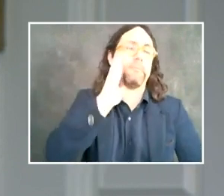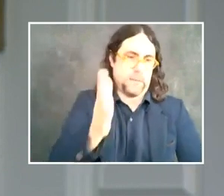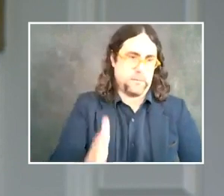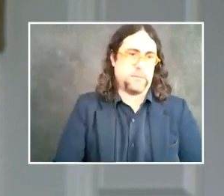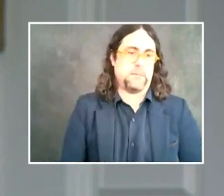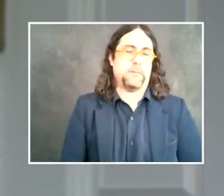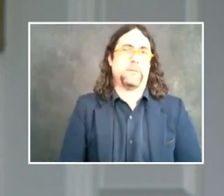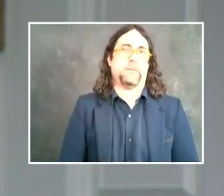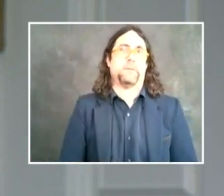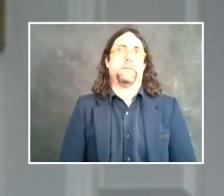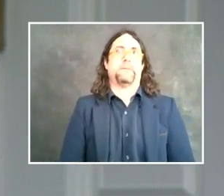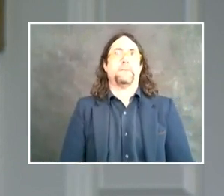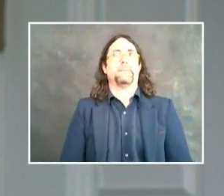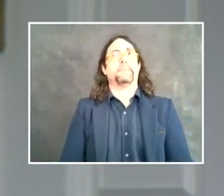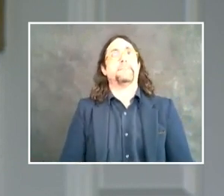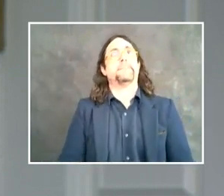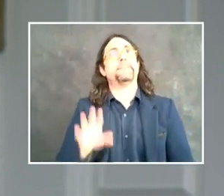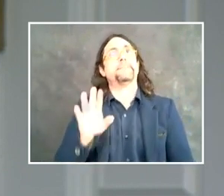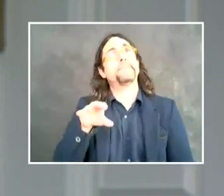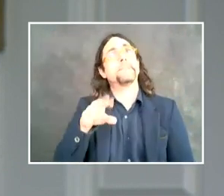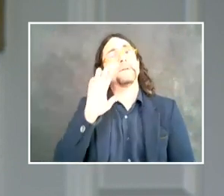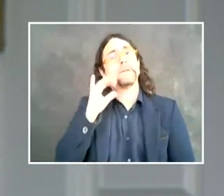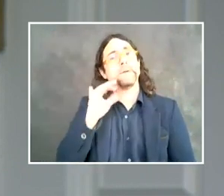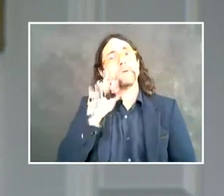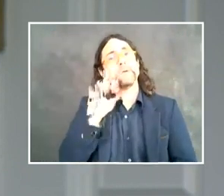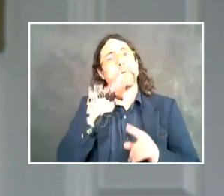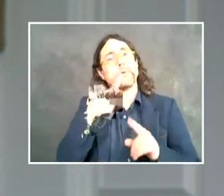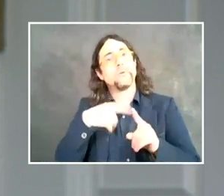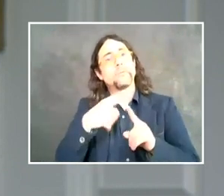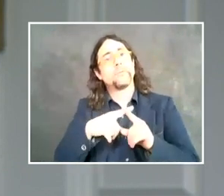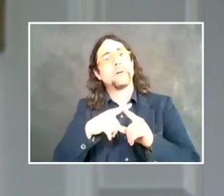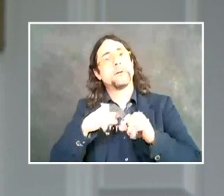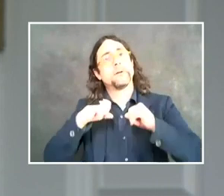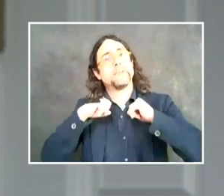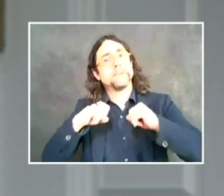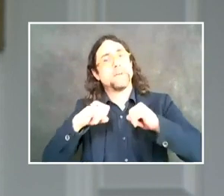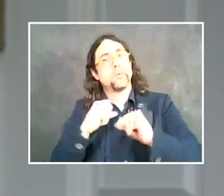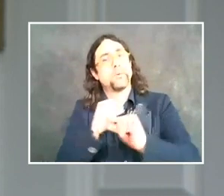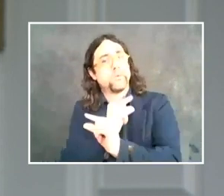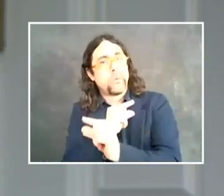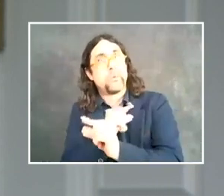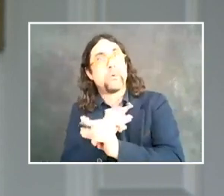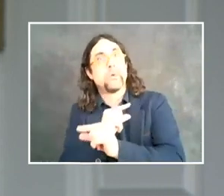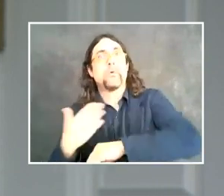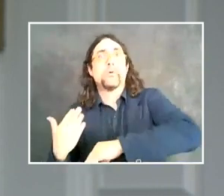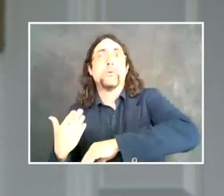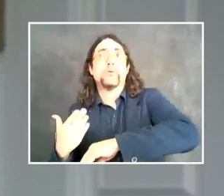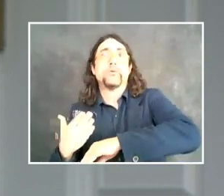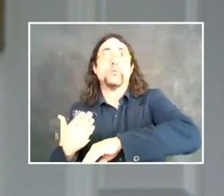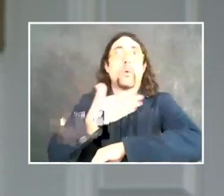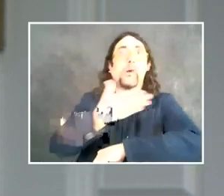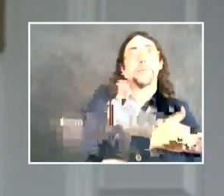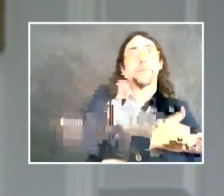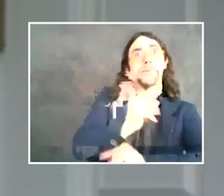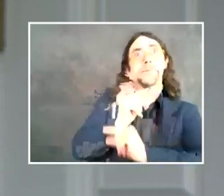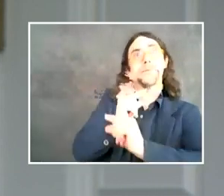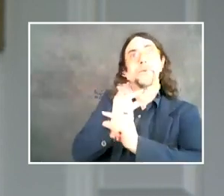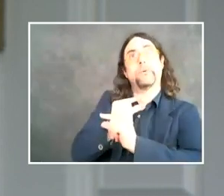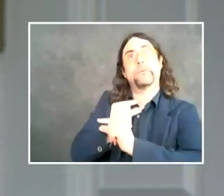WE ARE STILL PRAYING FOR A NUMBER OF MEMBERS THAT ARE IN THE HOSPITALS. BUT WE'RE ON THE ROAD BACK.